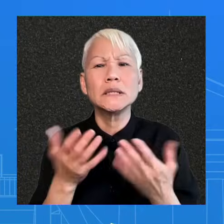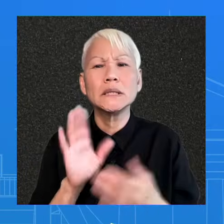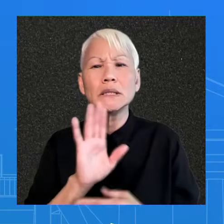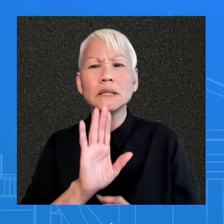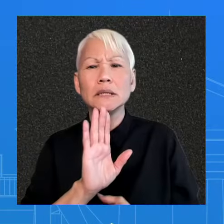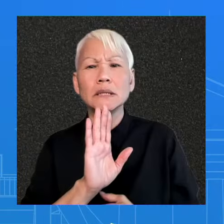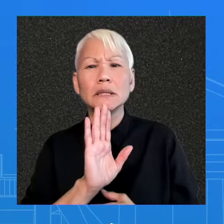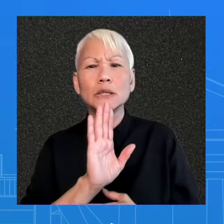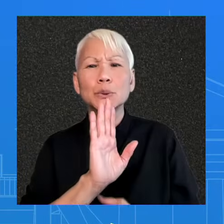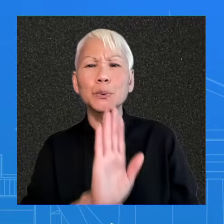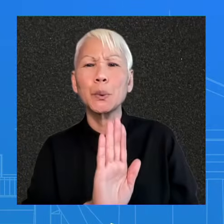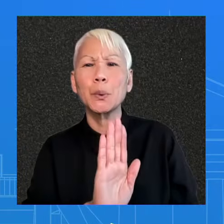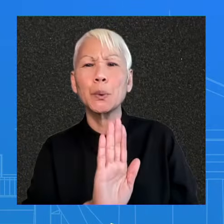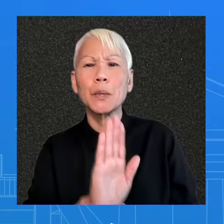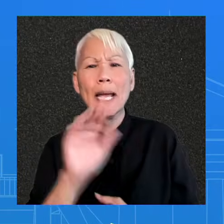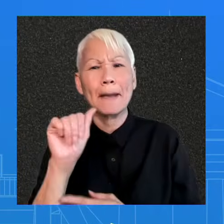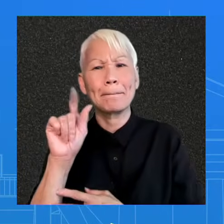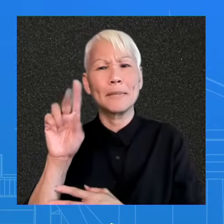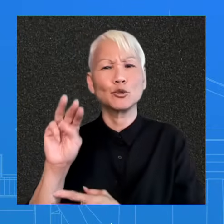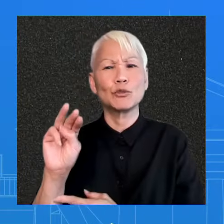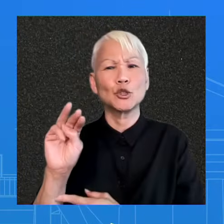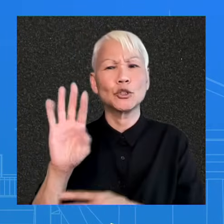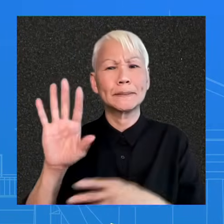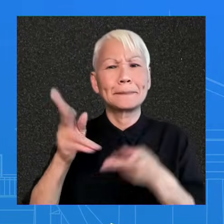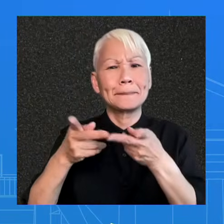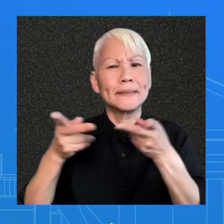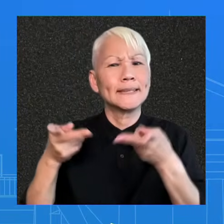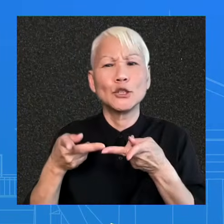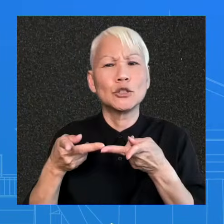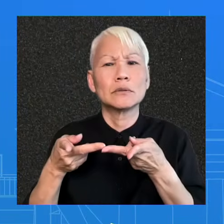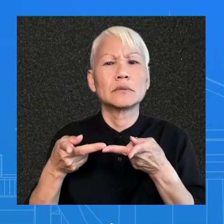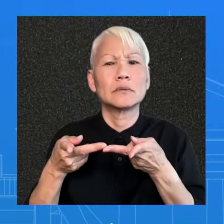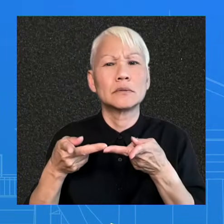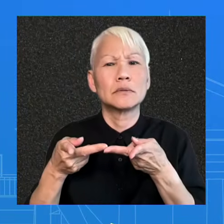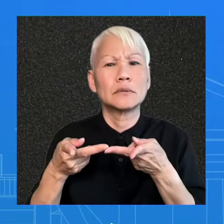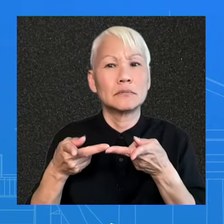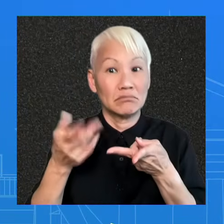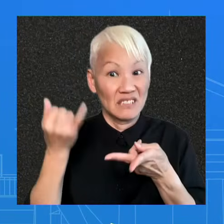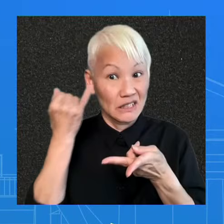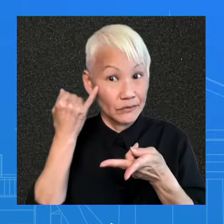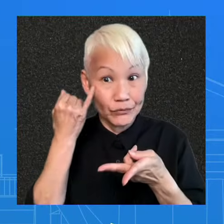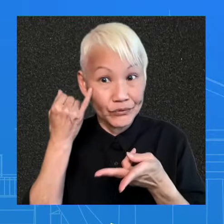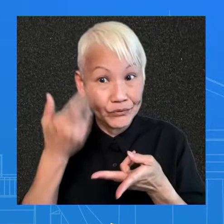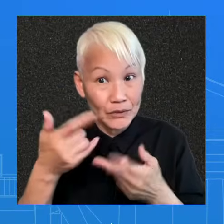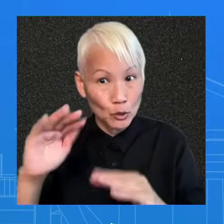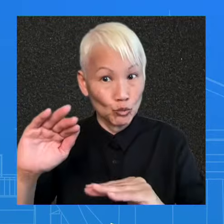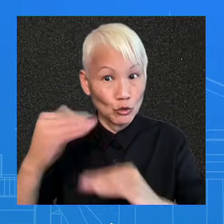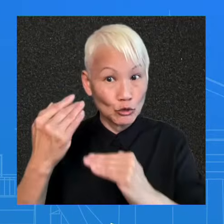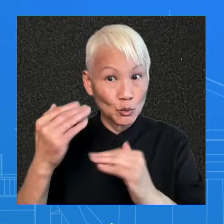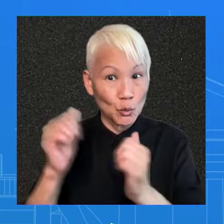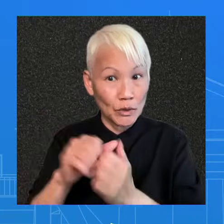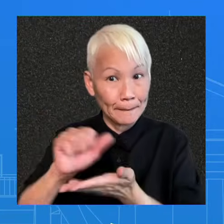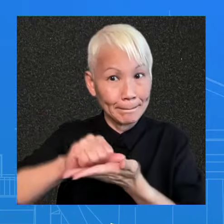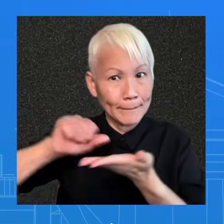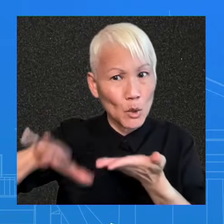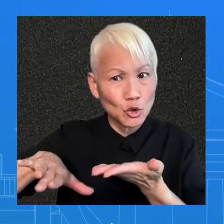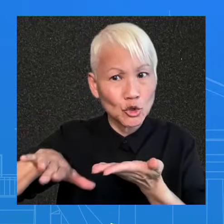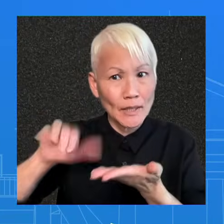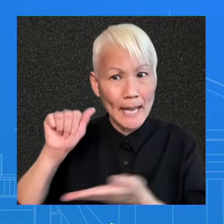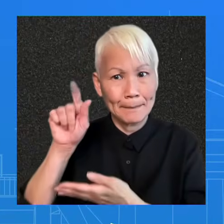in terms of what kind, if any --kinds of restrictions on abortion the administration supports? Ms. Jean-Pierre: So I didn't watch this this town hall,